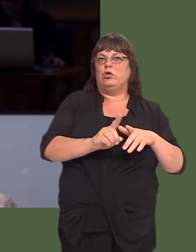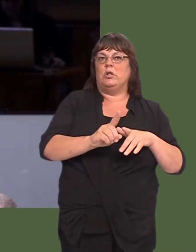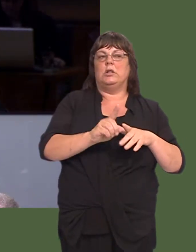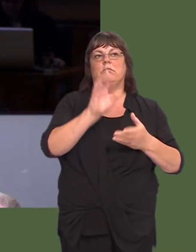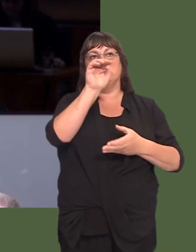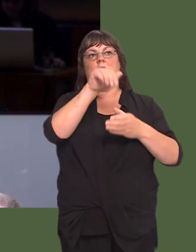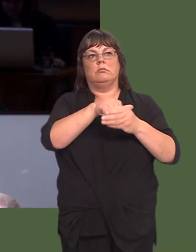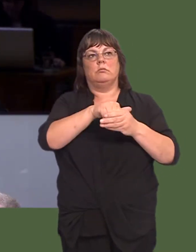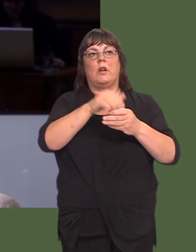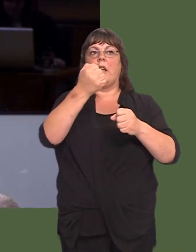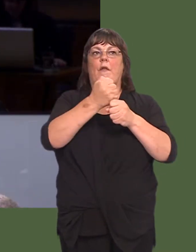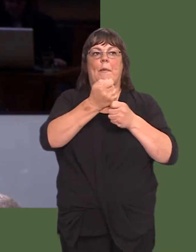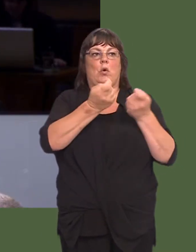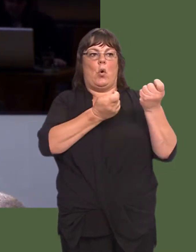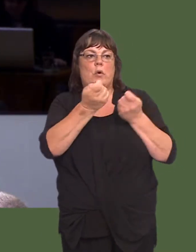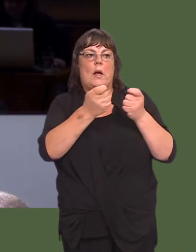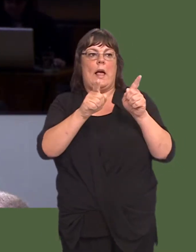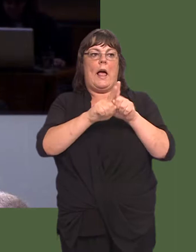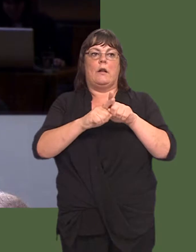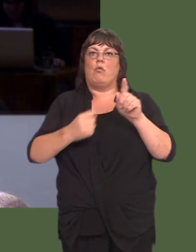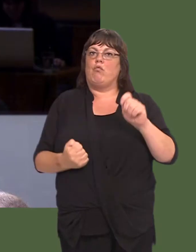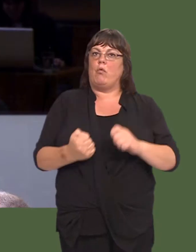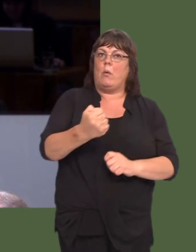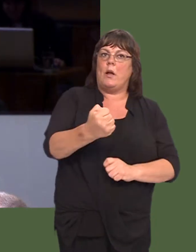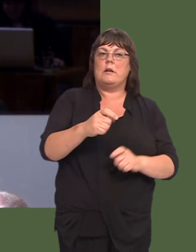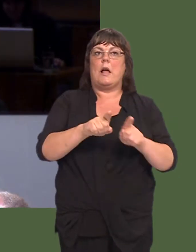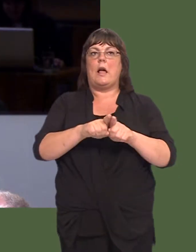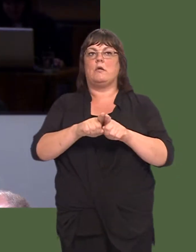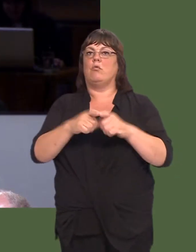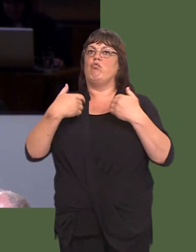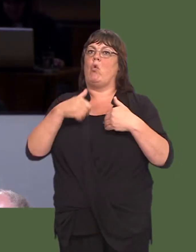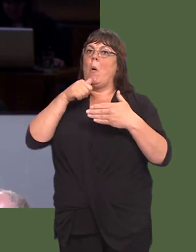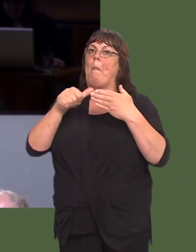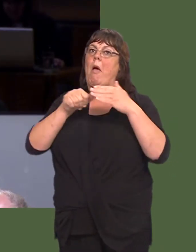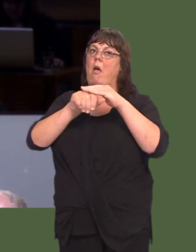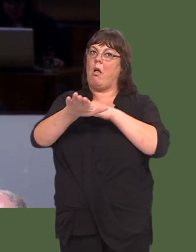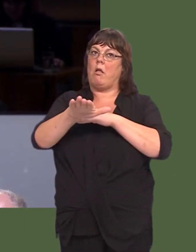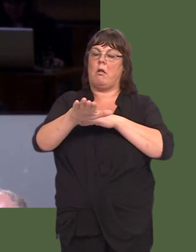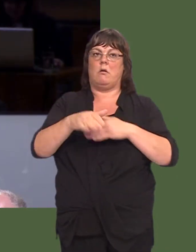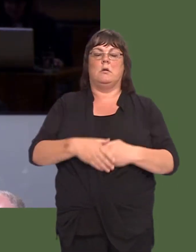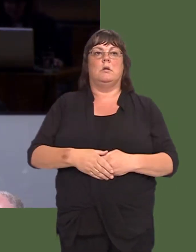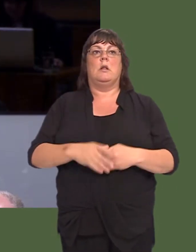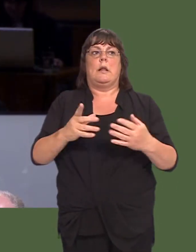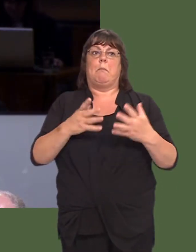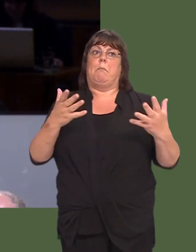public ownership alongside the railways and Royal Mail. Thatís the biggest state intervention in our economy for decades.